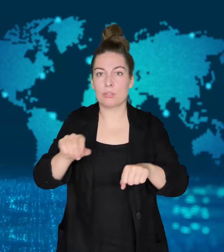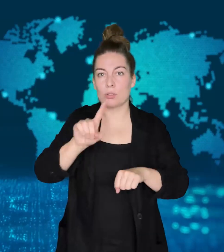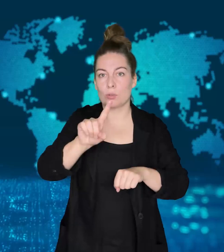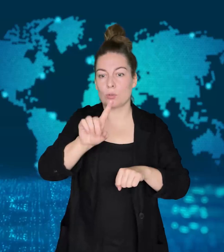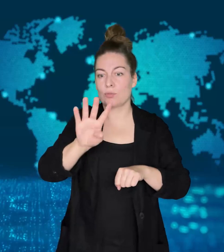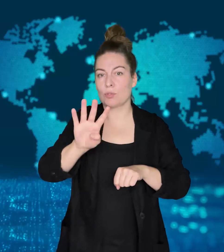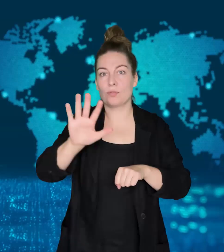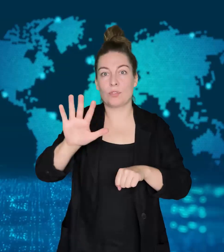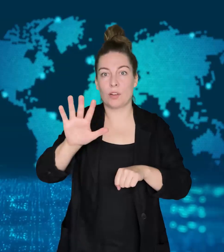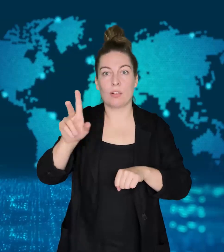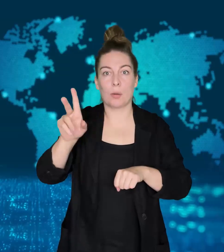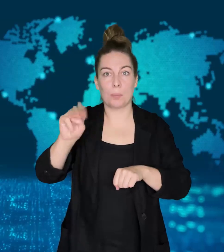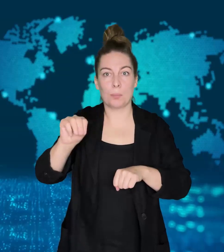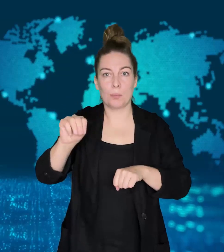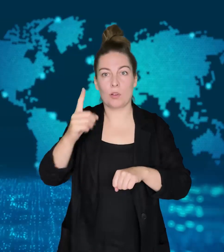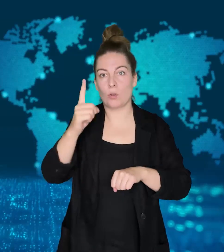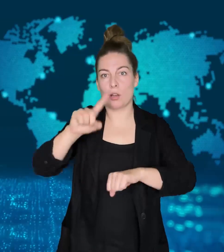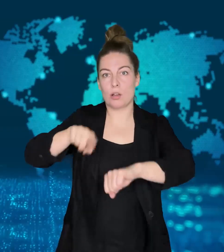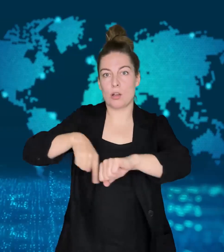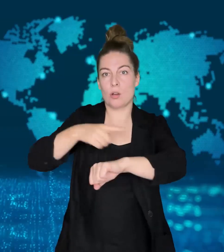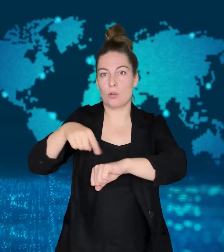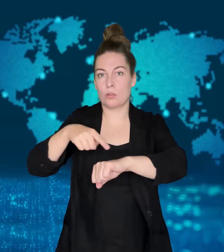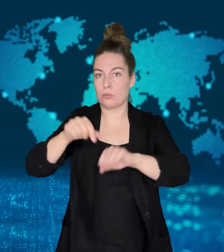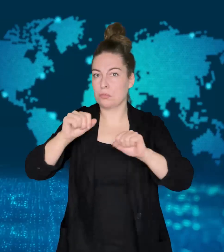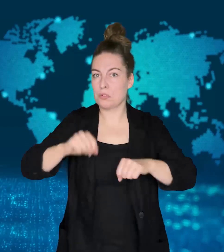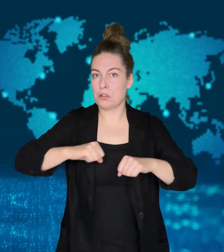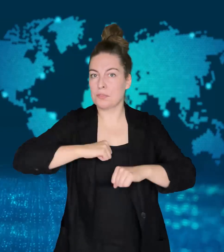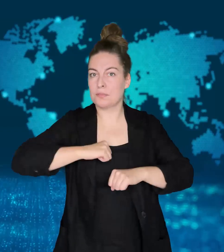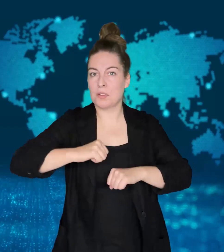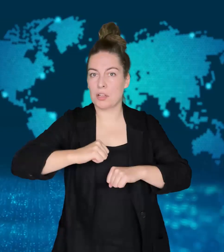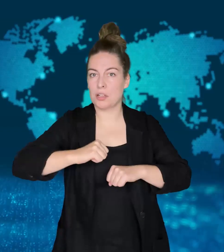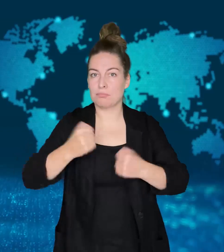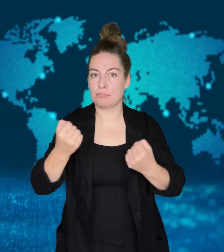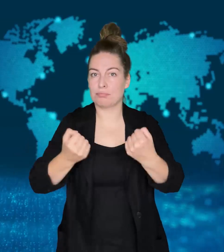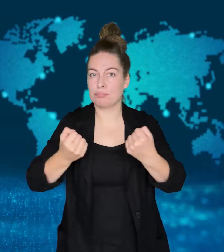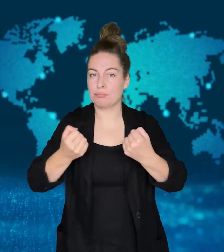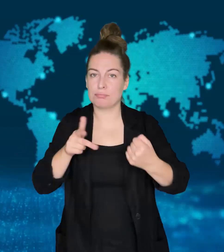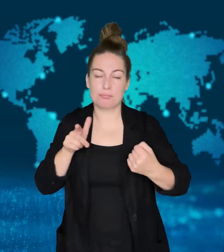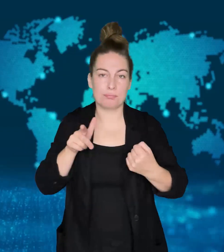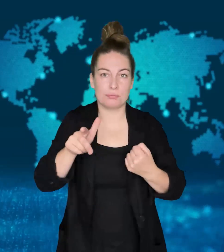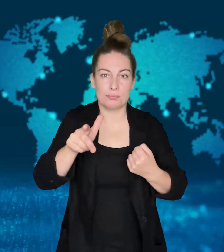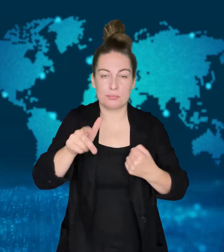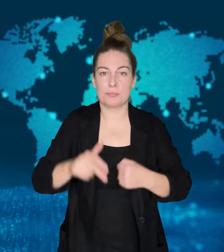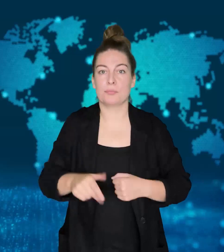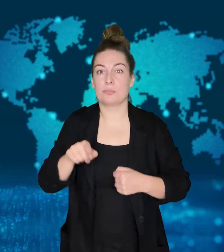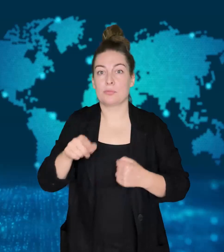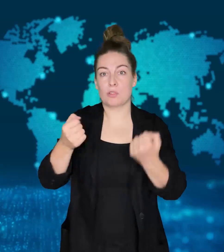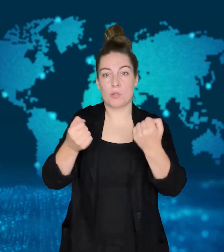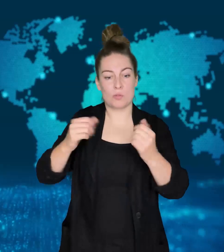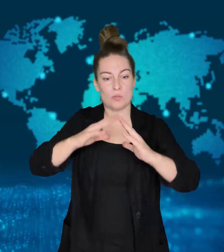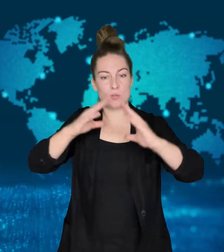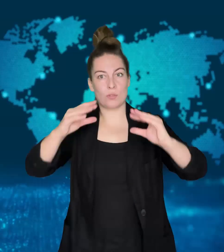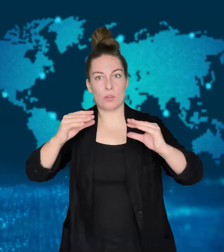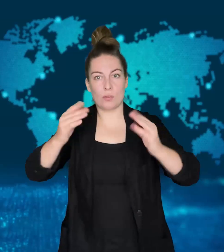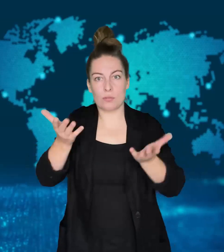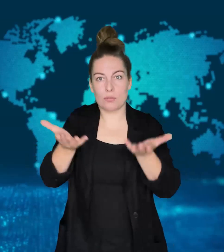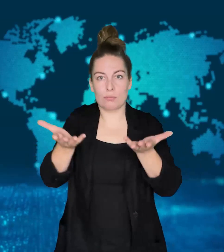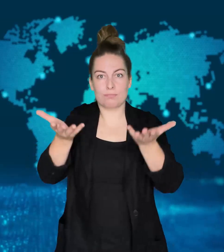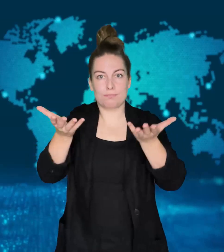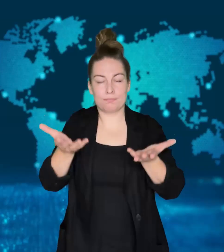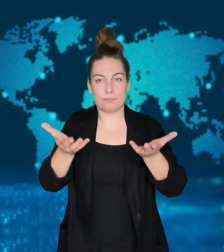It is able to go as high as 145 kilometers per hour and weighs 1,200 kilograms.